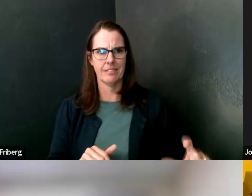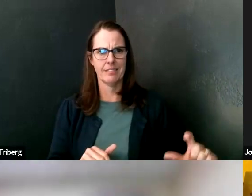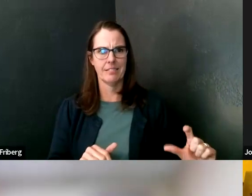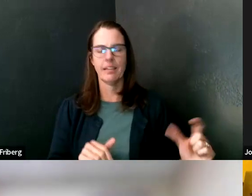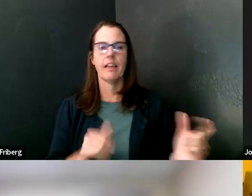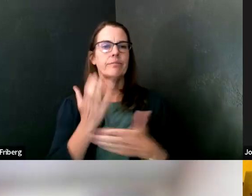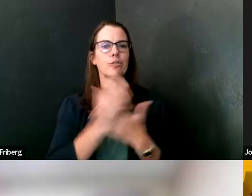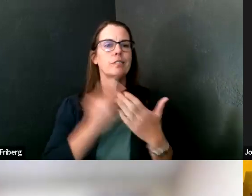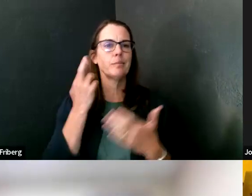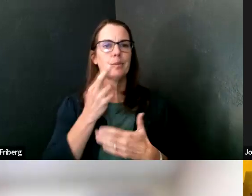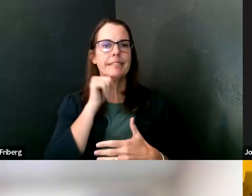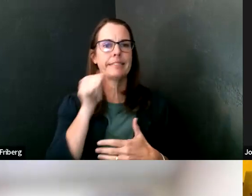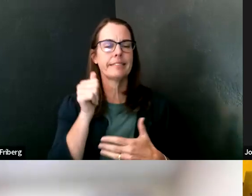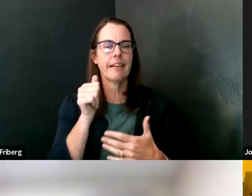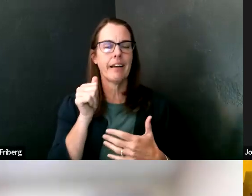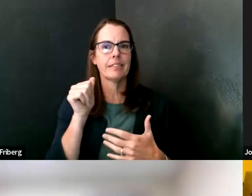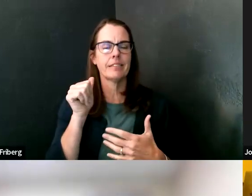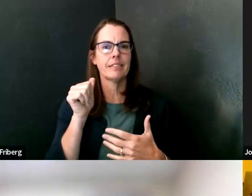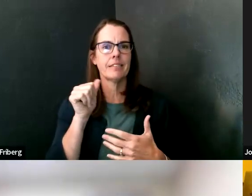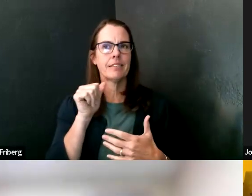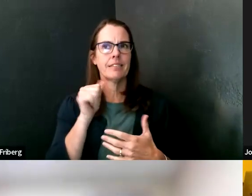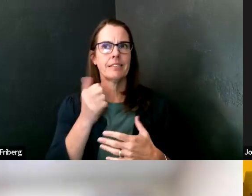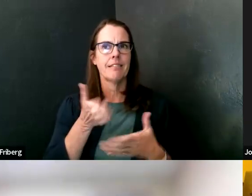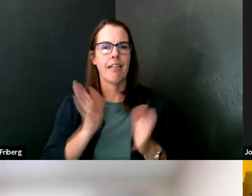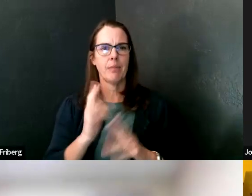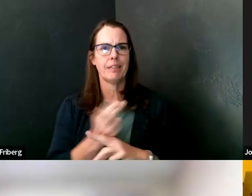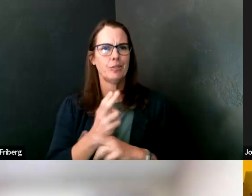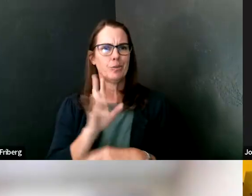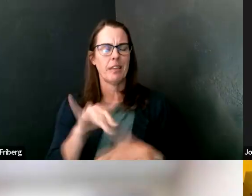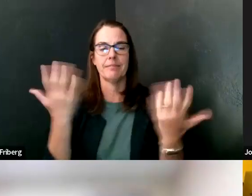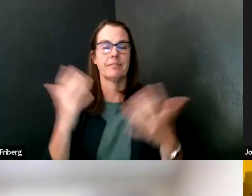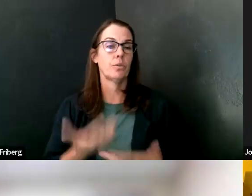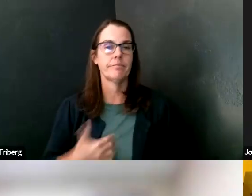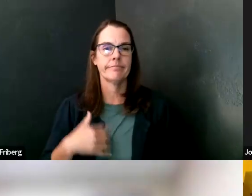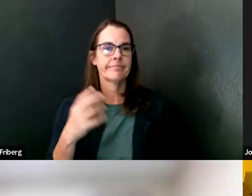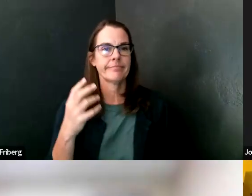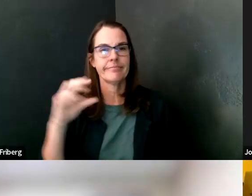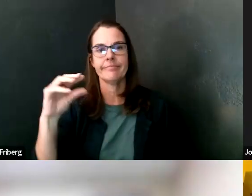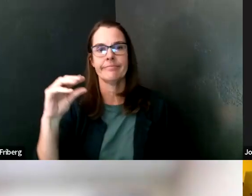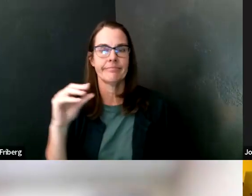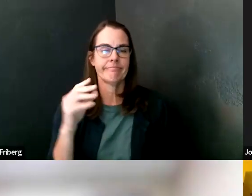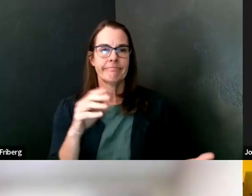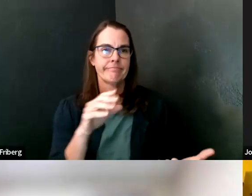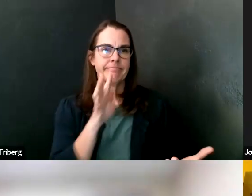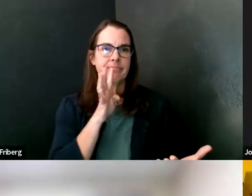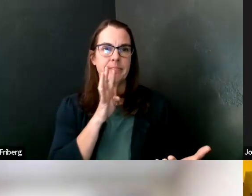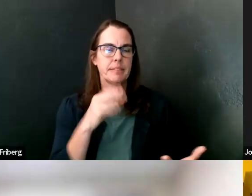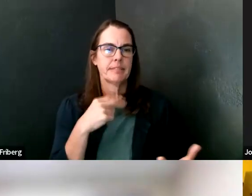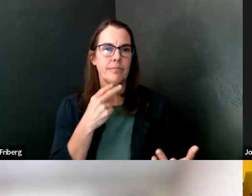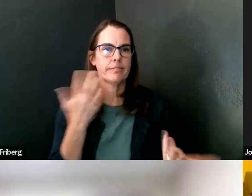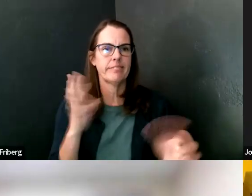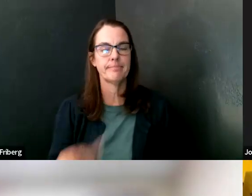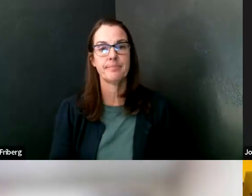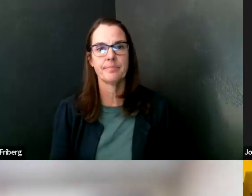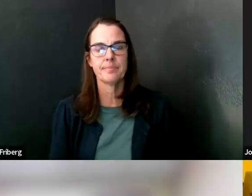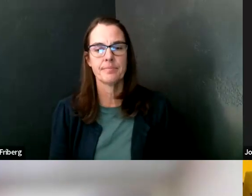reason it's uh wanting to use my phone. So, here I am. Thank you.